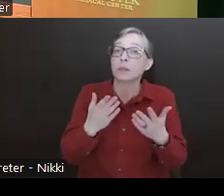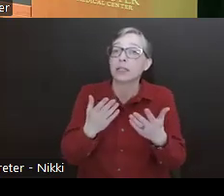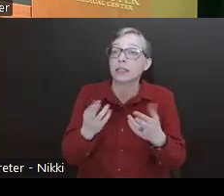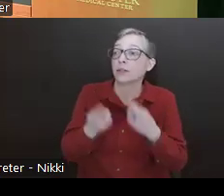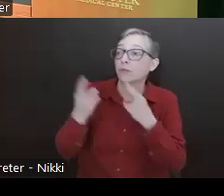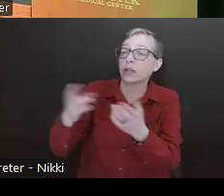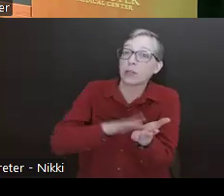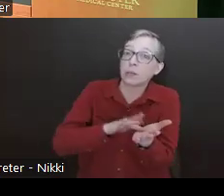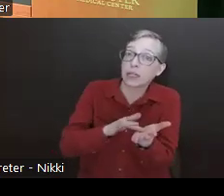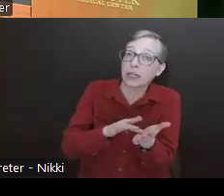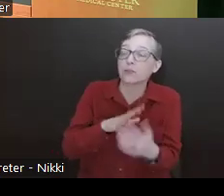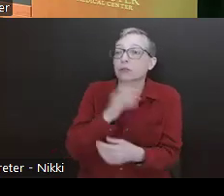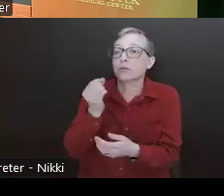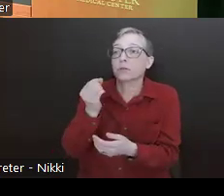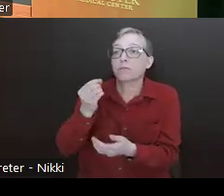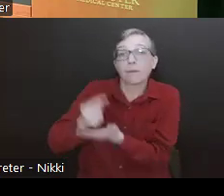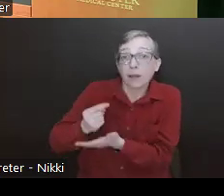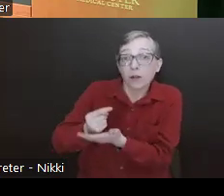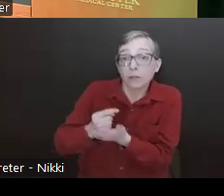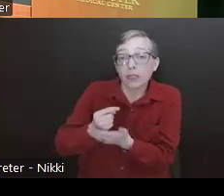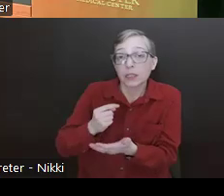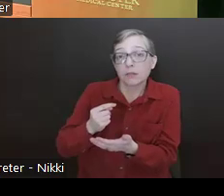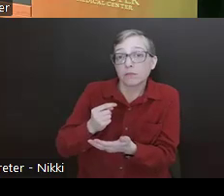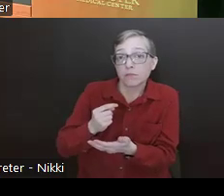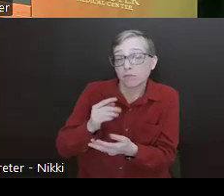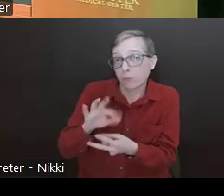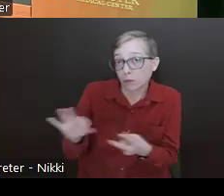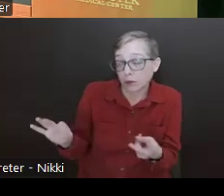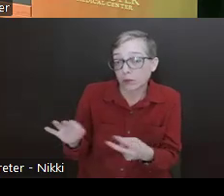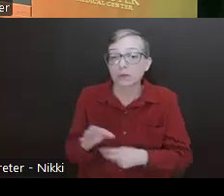primary care physician who would do all of the prescribing to the patient uh so this way the